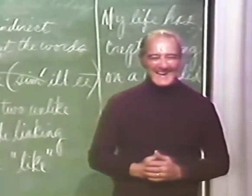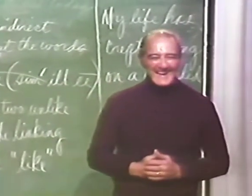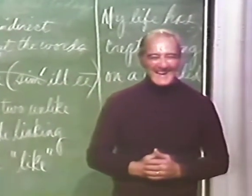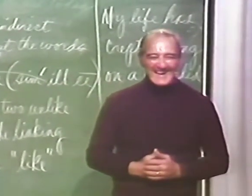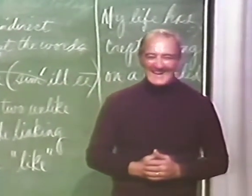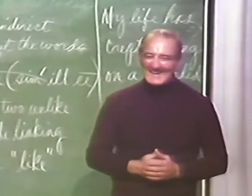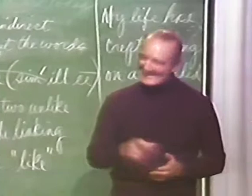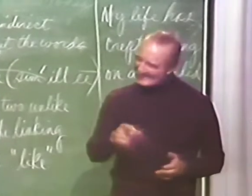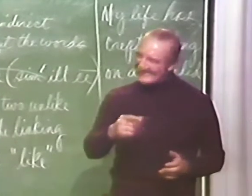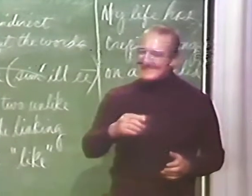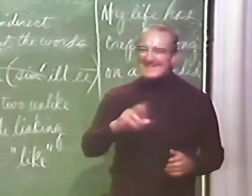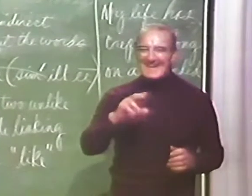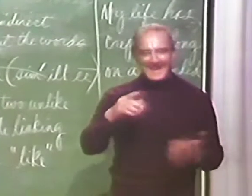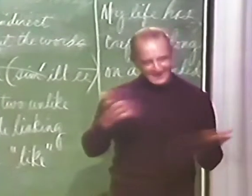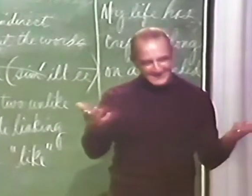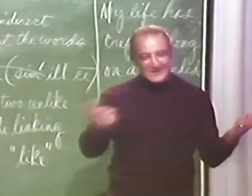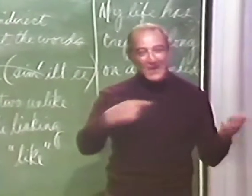YOUTH WONDERFUL THING HERE.